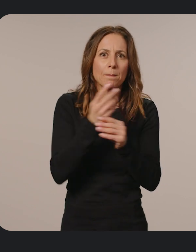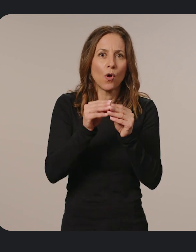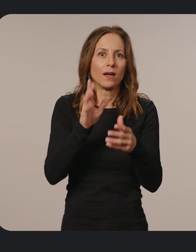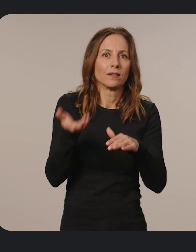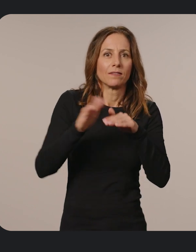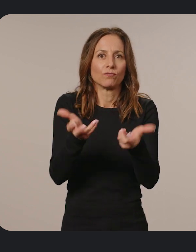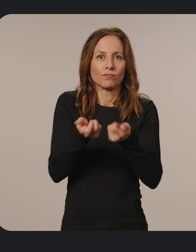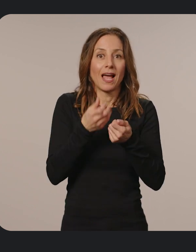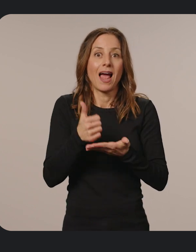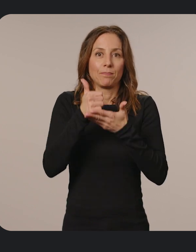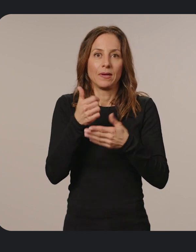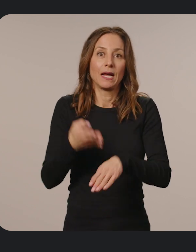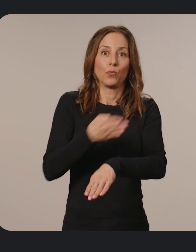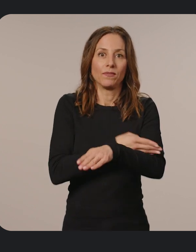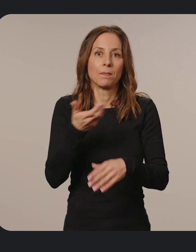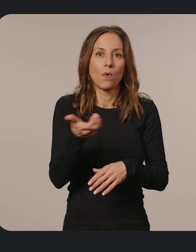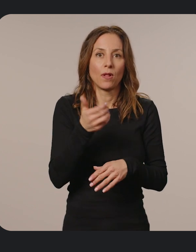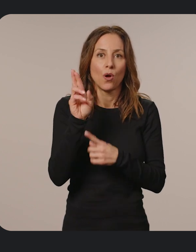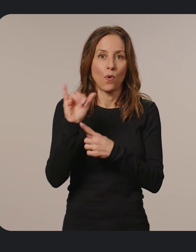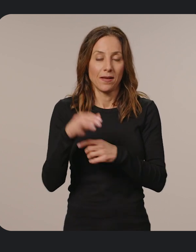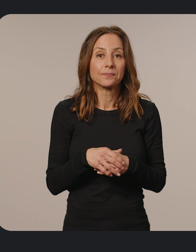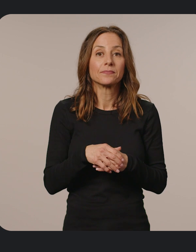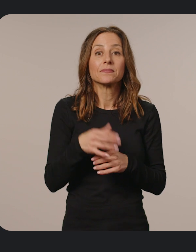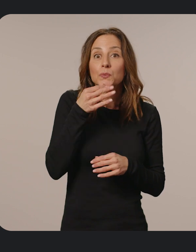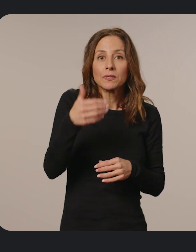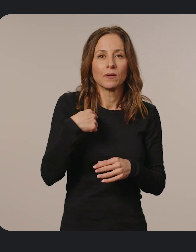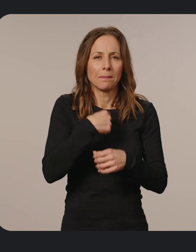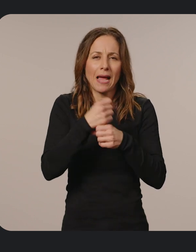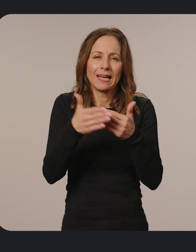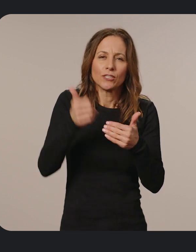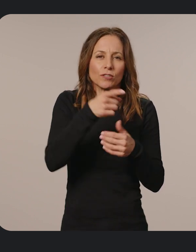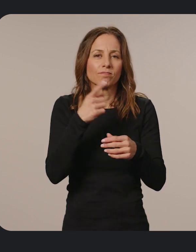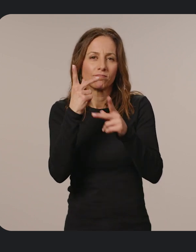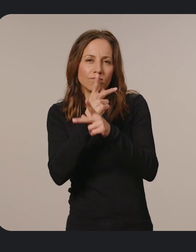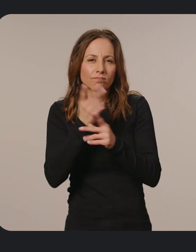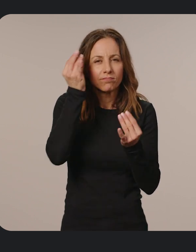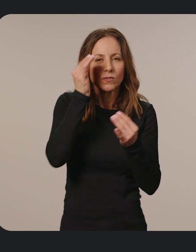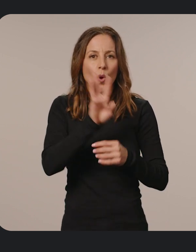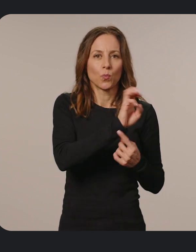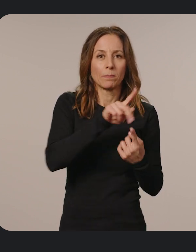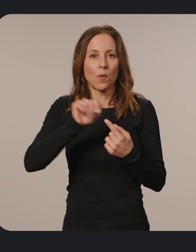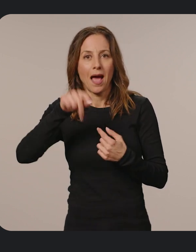help to improve mobile ROI. Coming soon, we'll make it easier for you to rationalize your web-to-app mapping